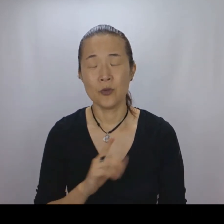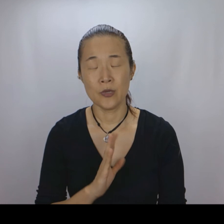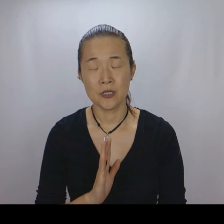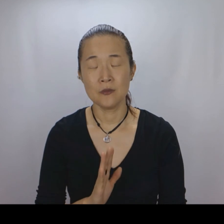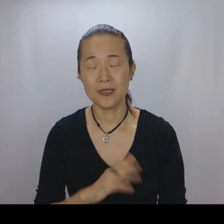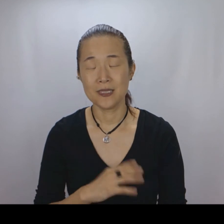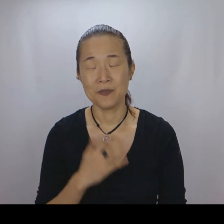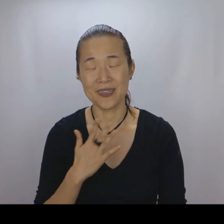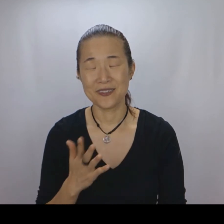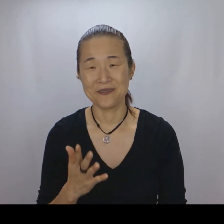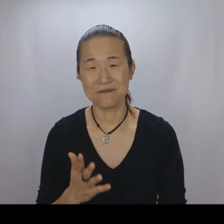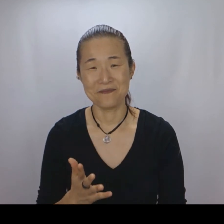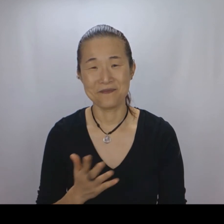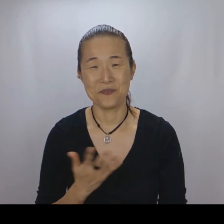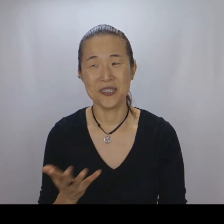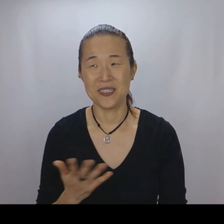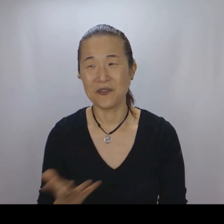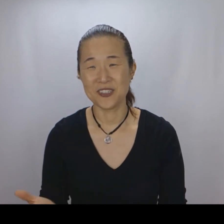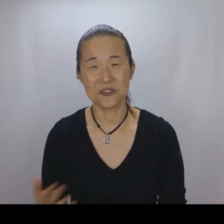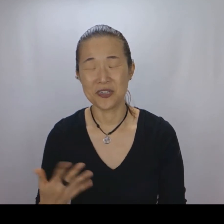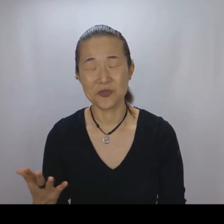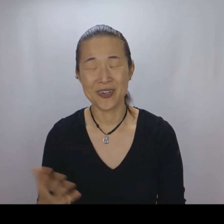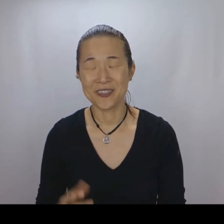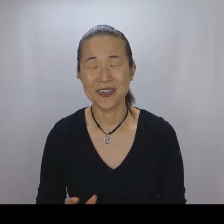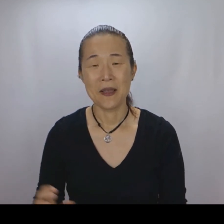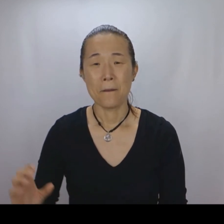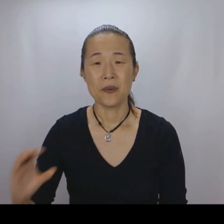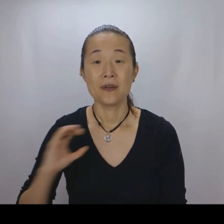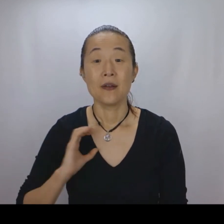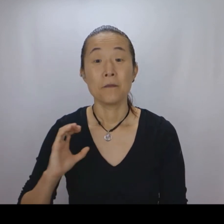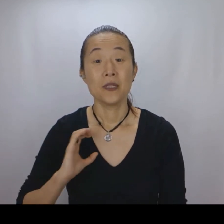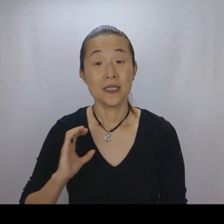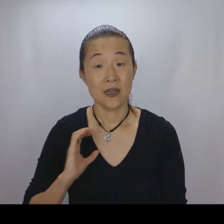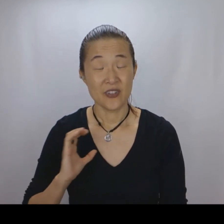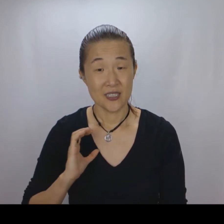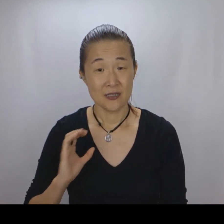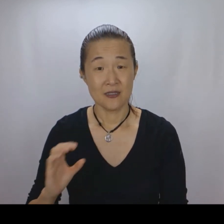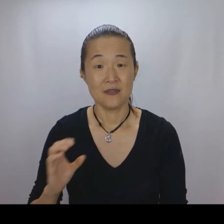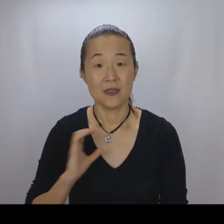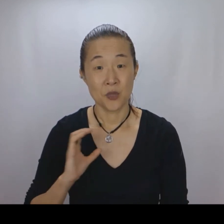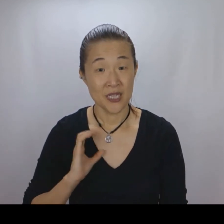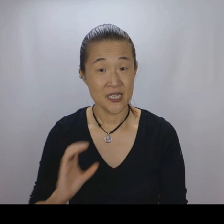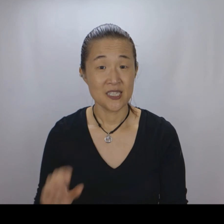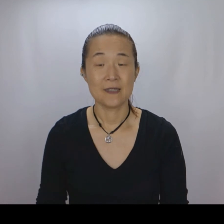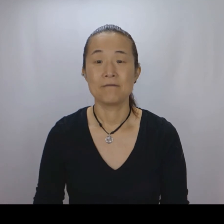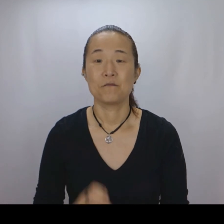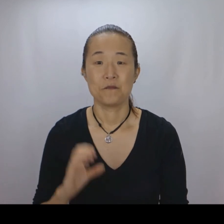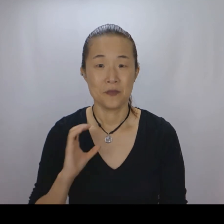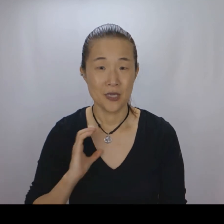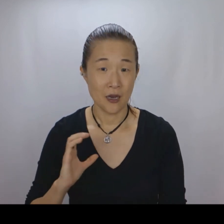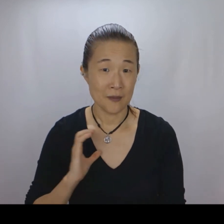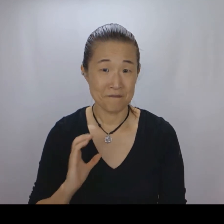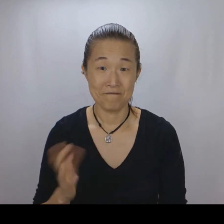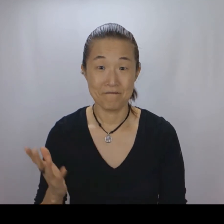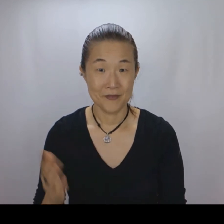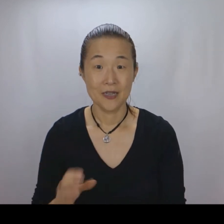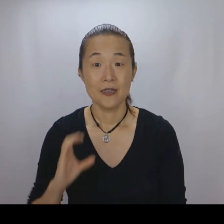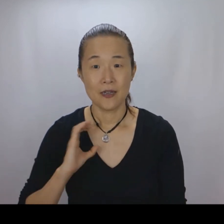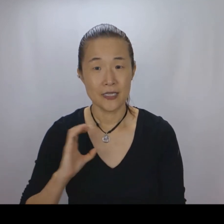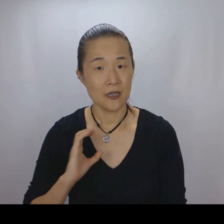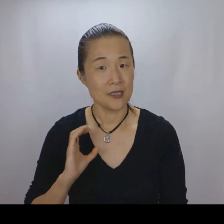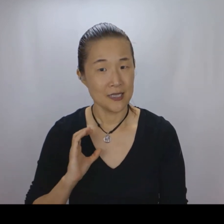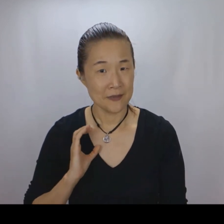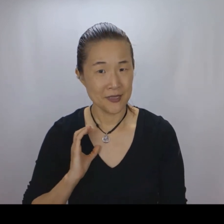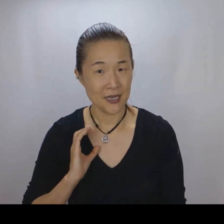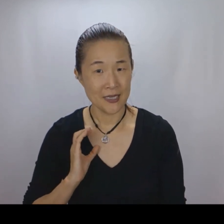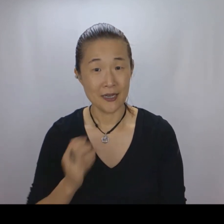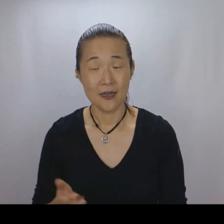We do respect police officers, I swear, but police officer, police, cop, it's all the same sign.